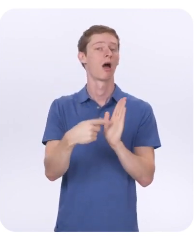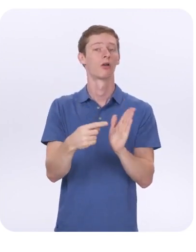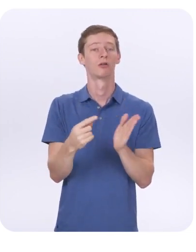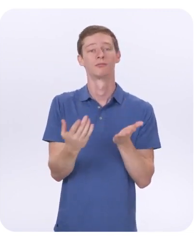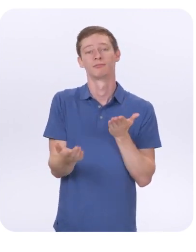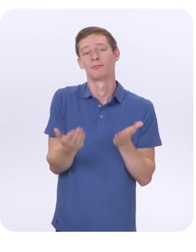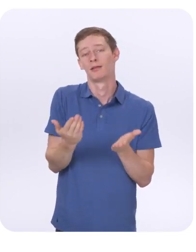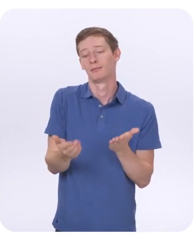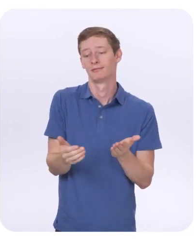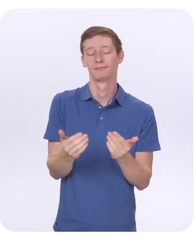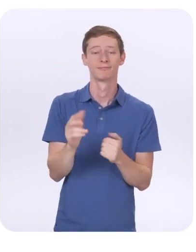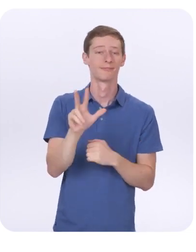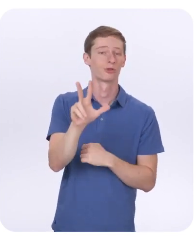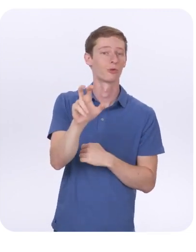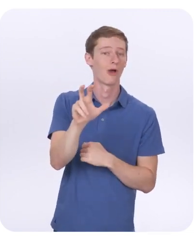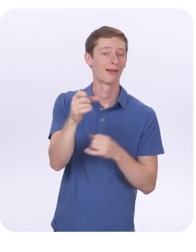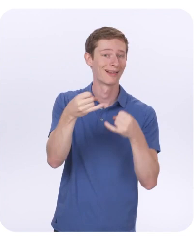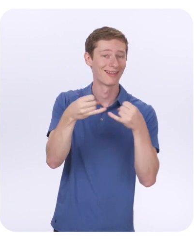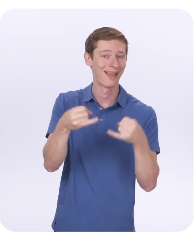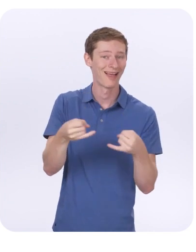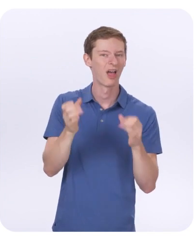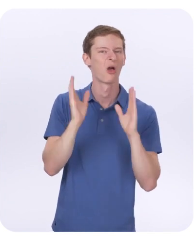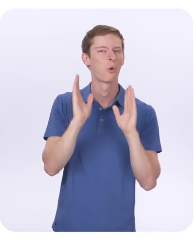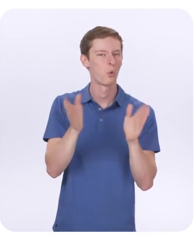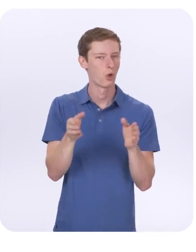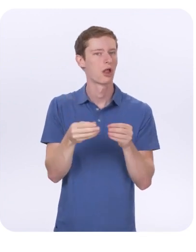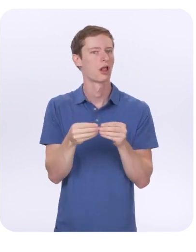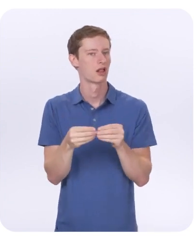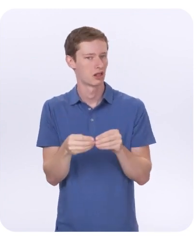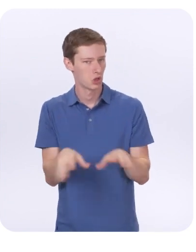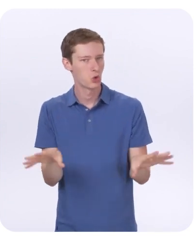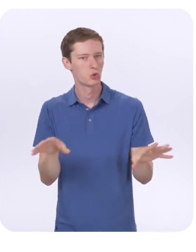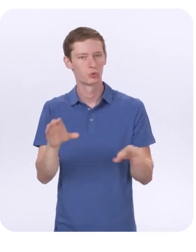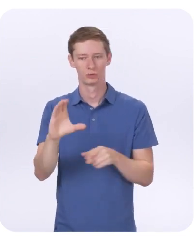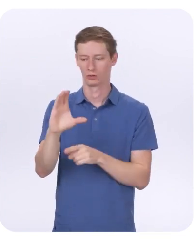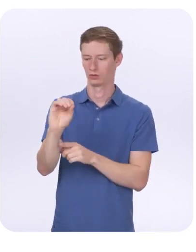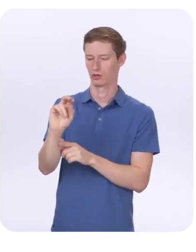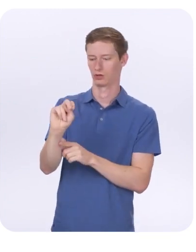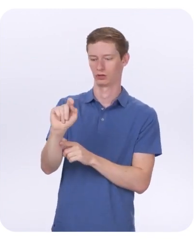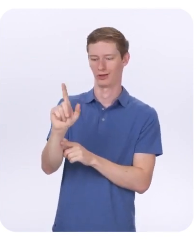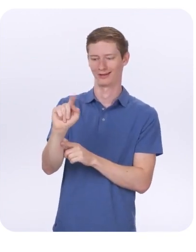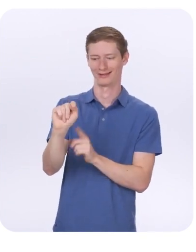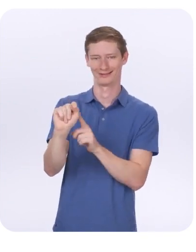such as the import of some of the functions that are defined in the same